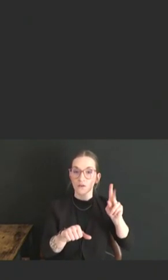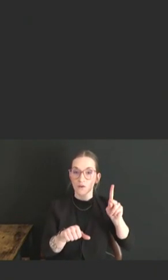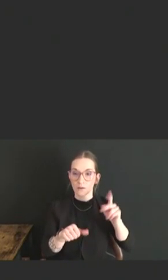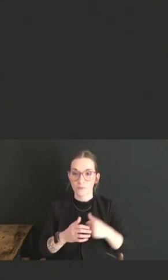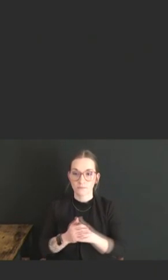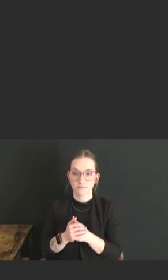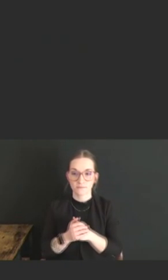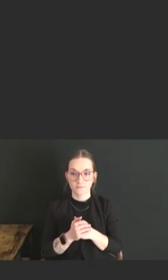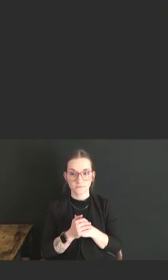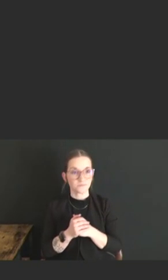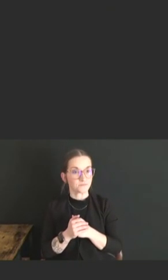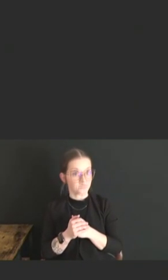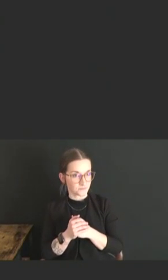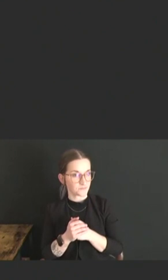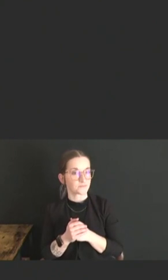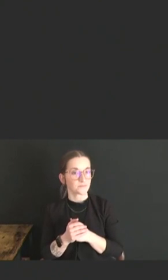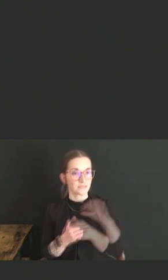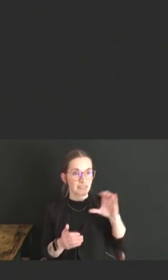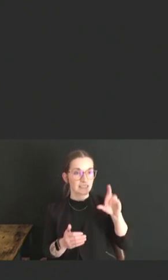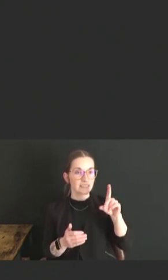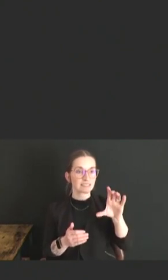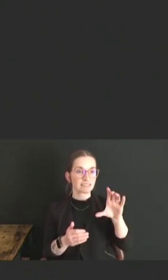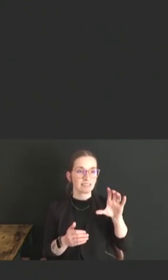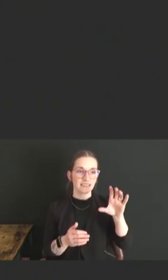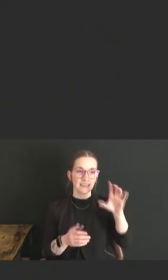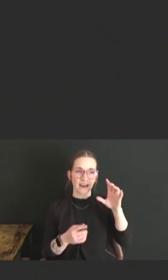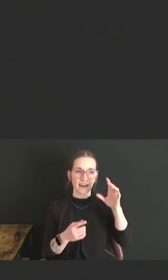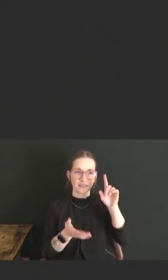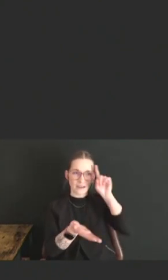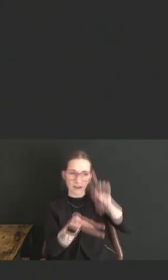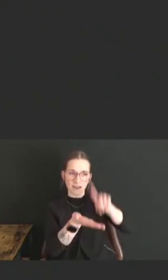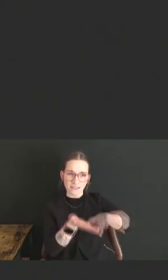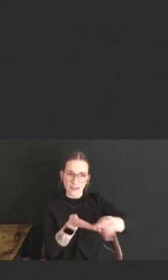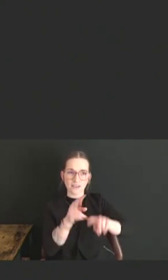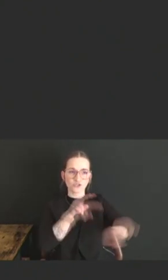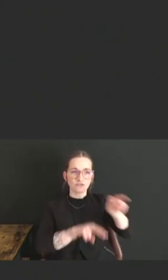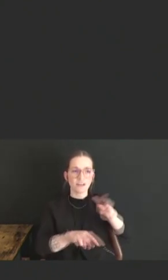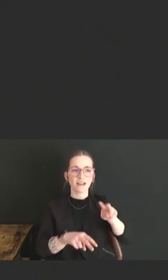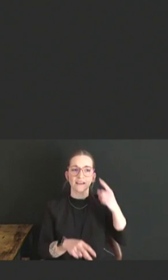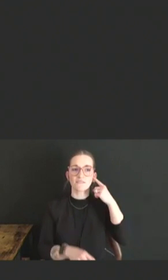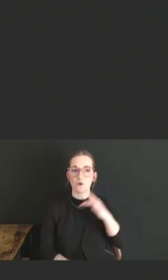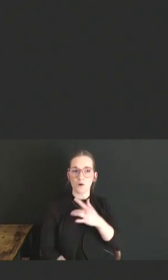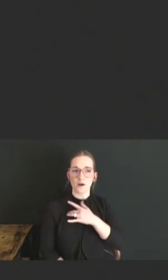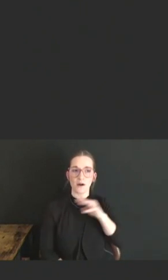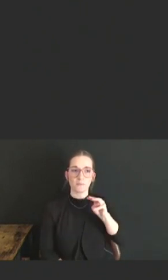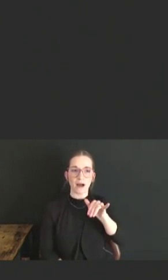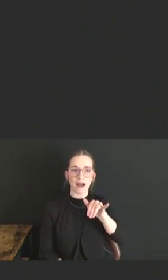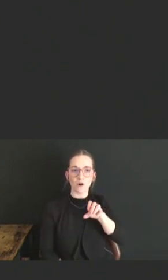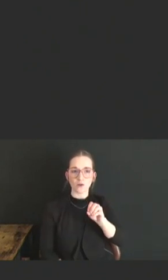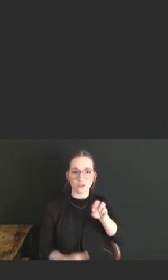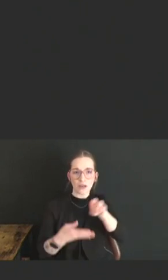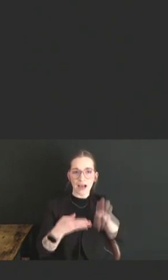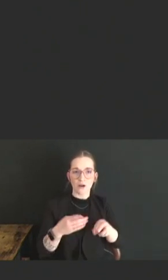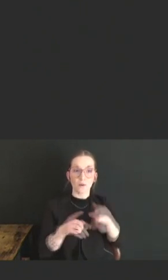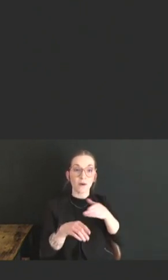So CDC conducted surveillance for myocarditis outcomes after mRNA COVID-19 vaccination at least